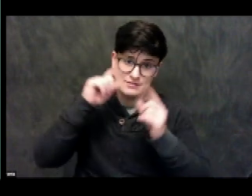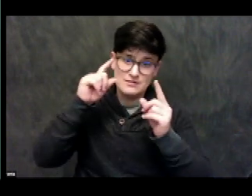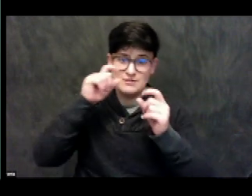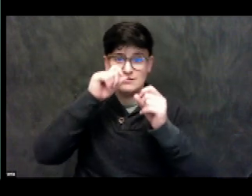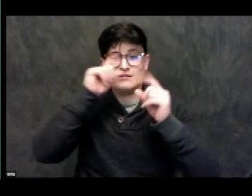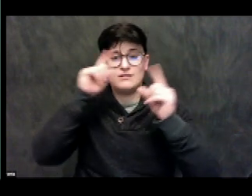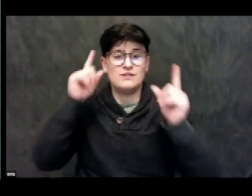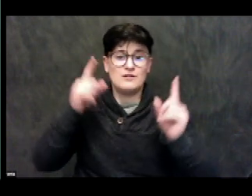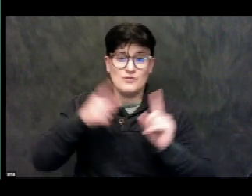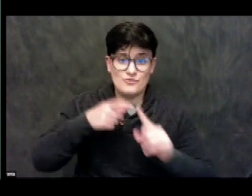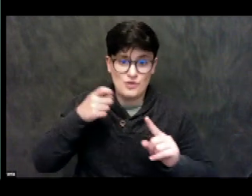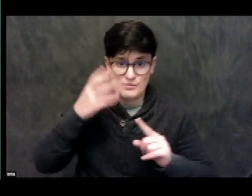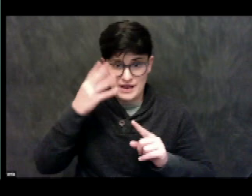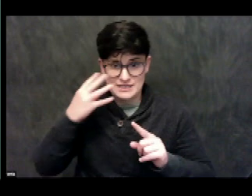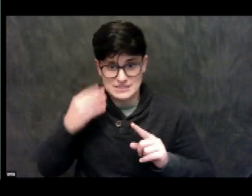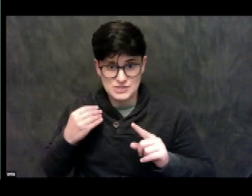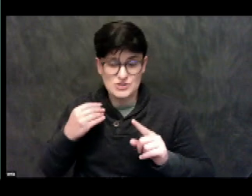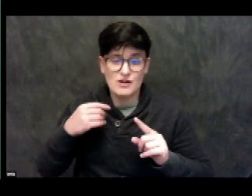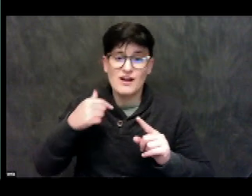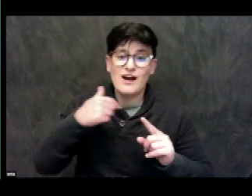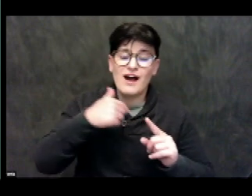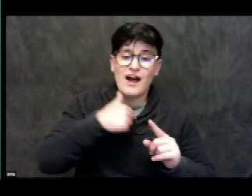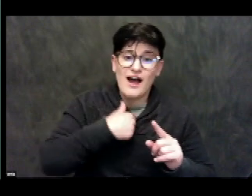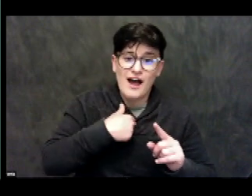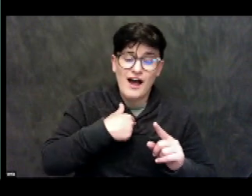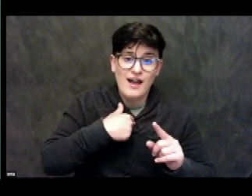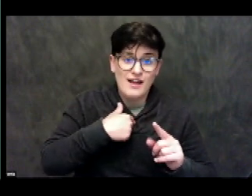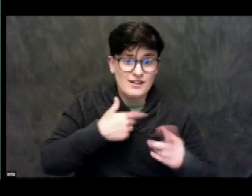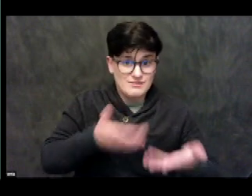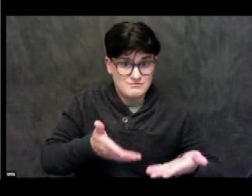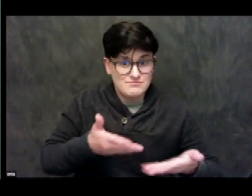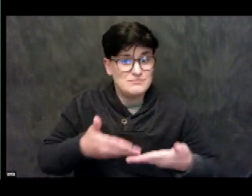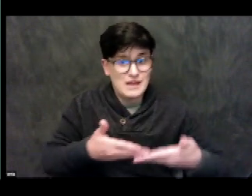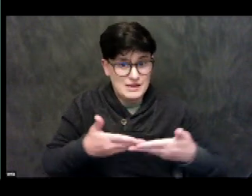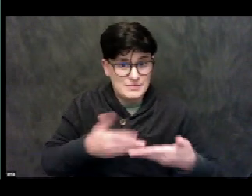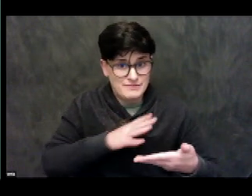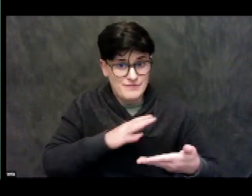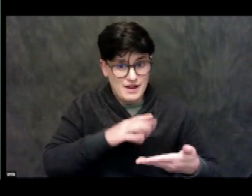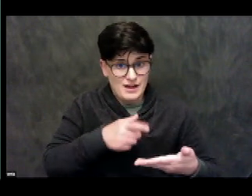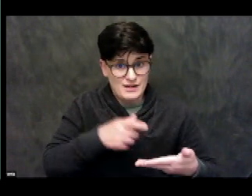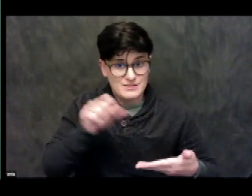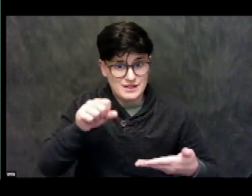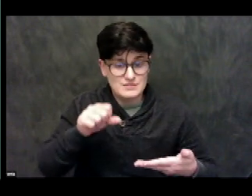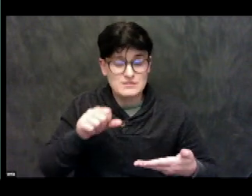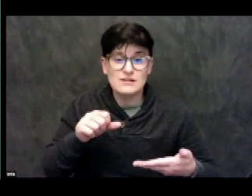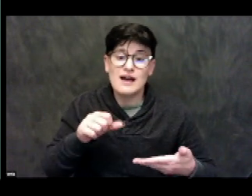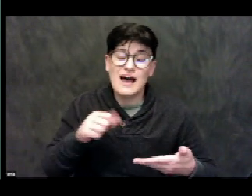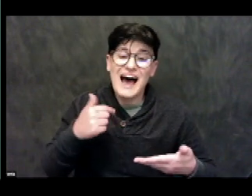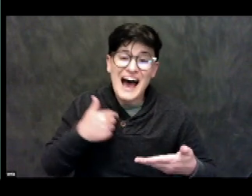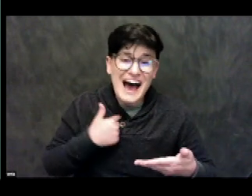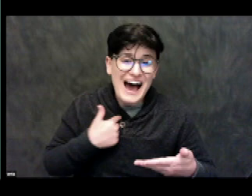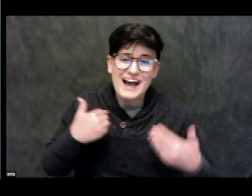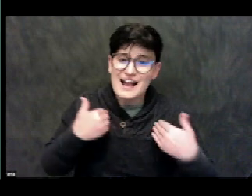the baby was fine. Everything. I've had so many surgeries that I was used to surgery,